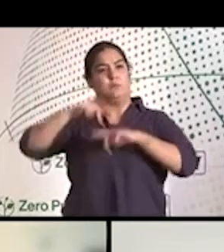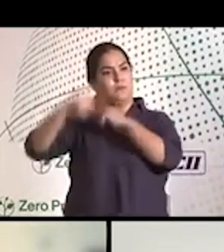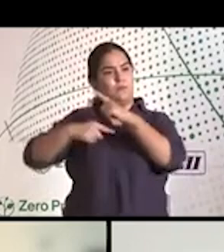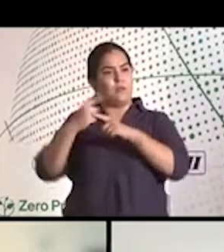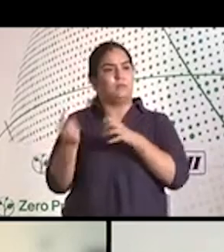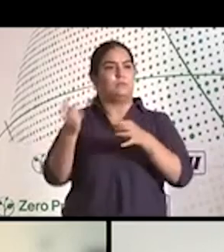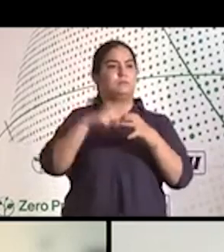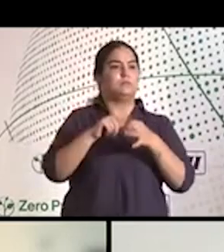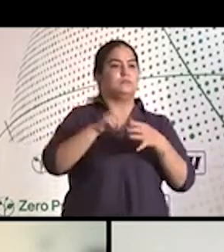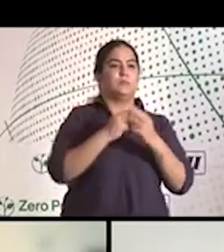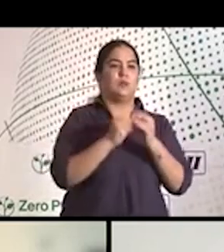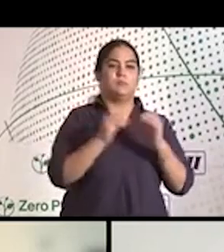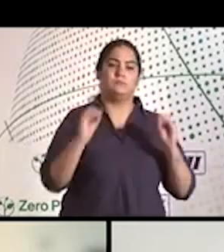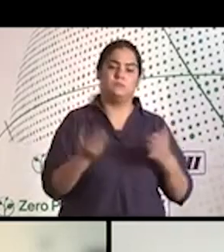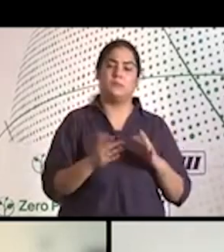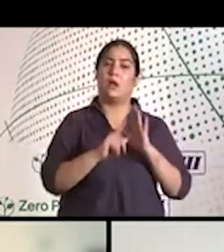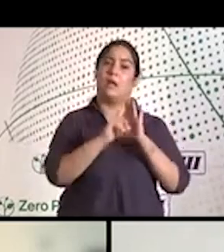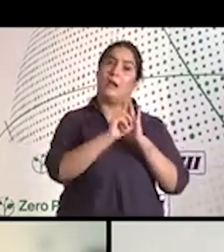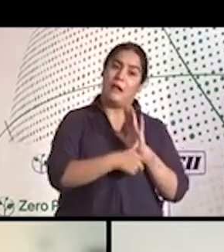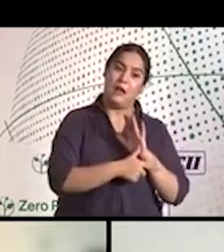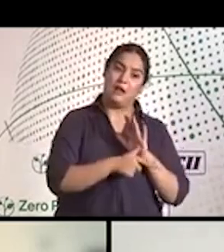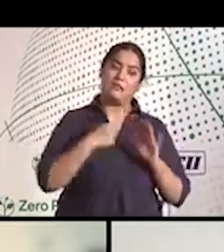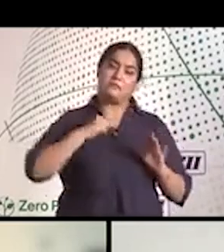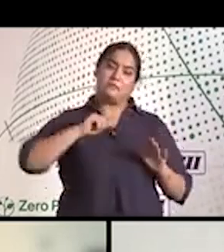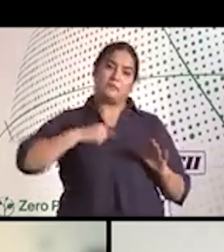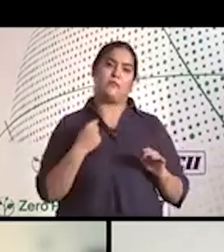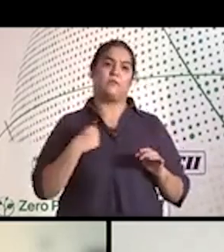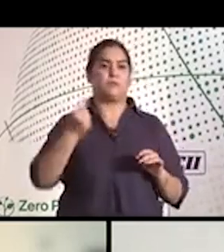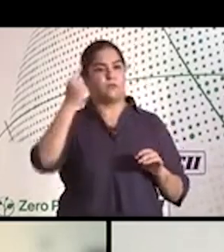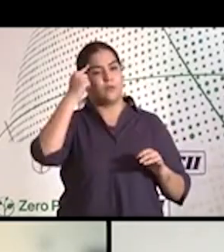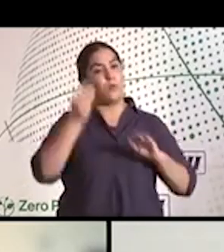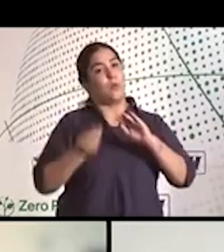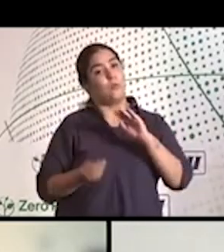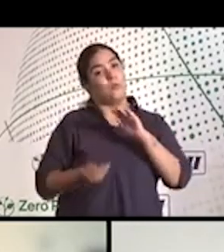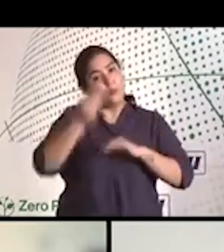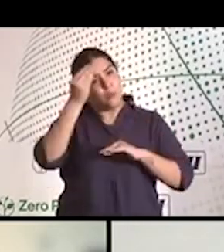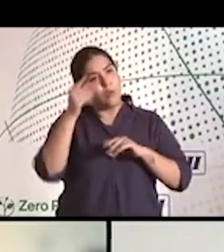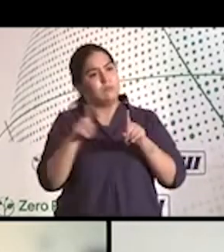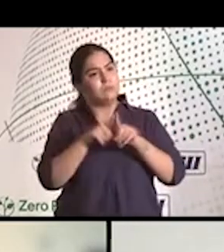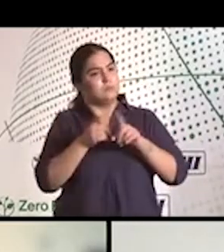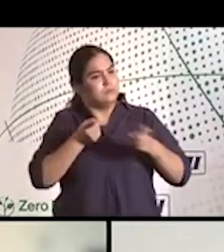Later, we also thought of making it more organized, and then we partnered